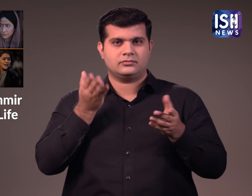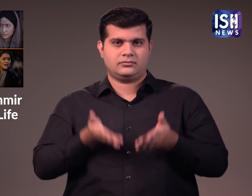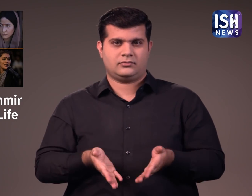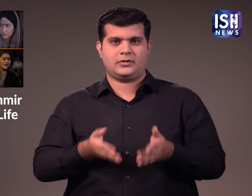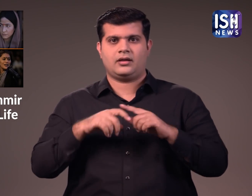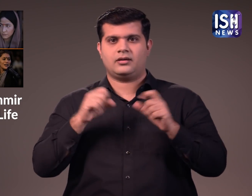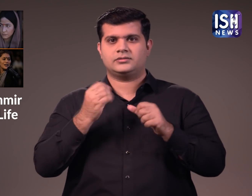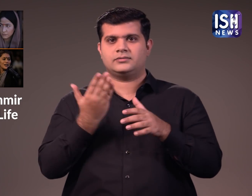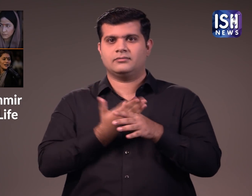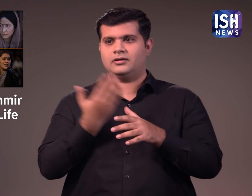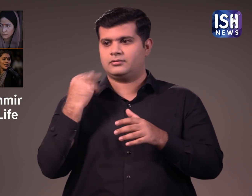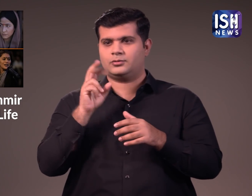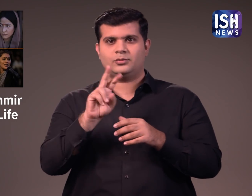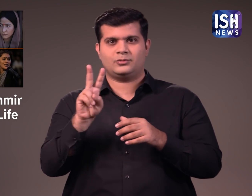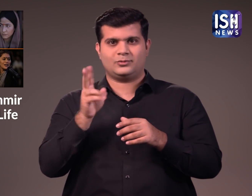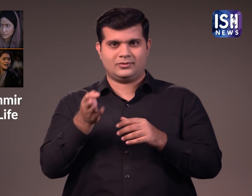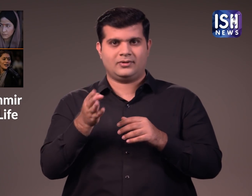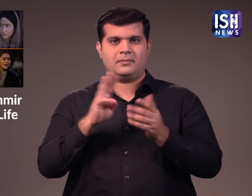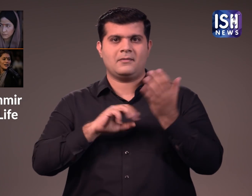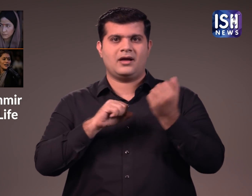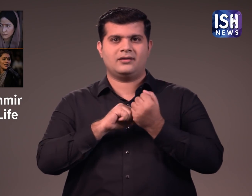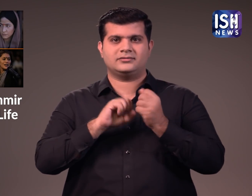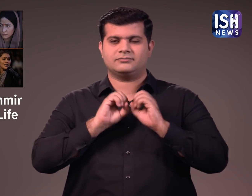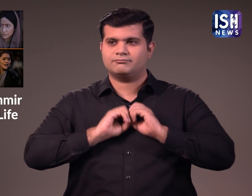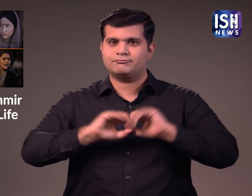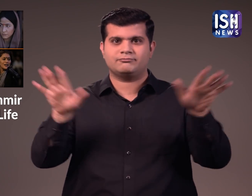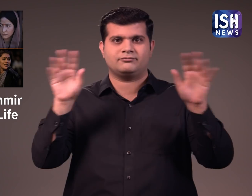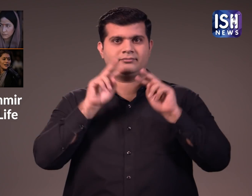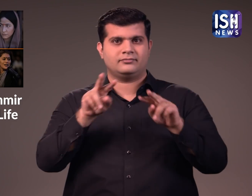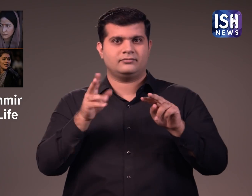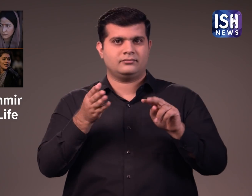The movie then released now in March 2022.